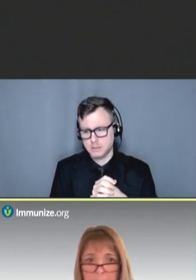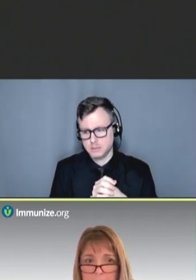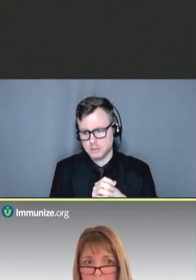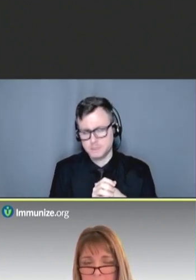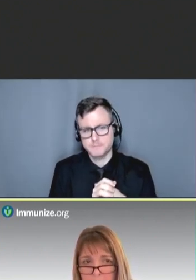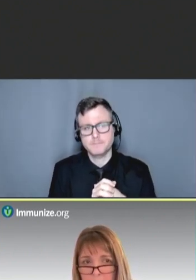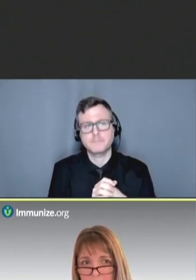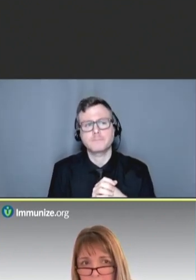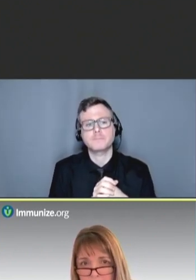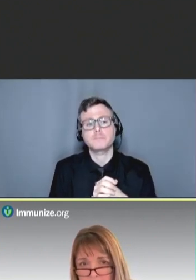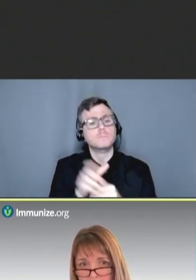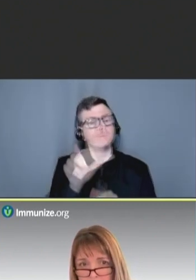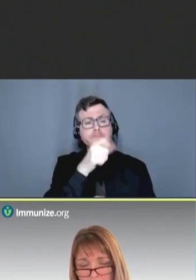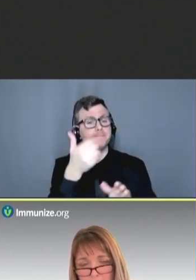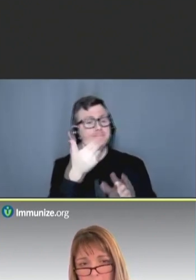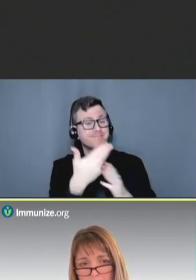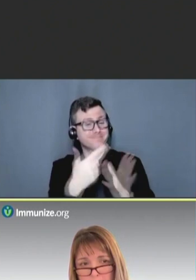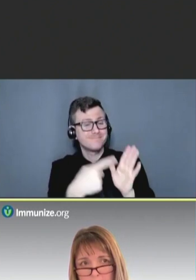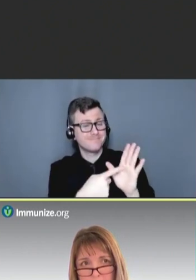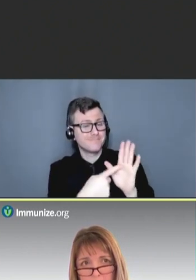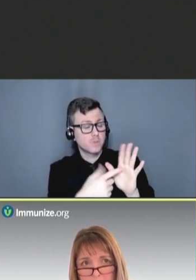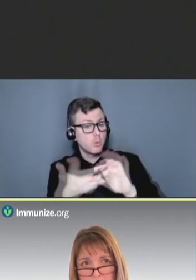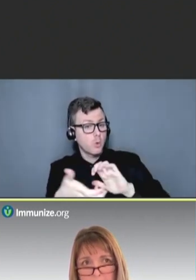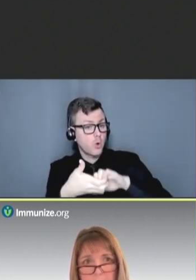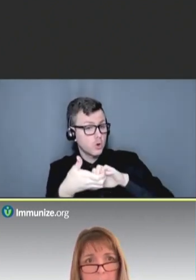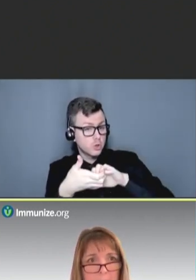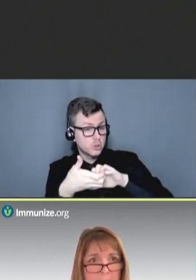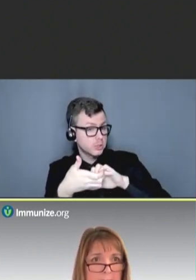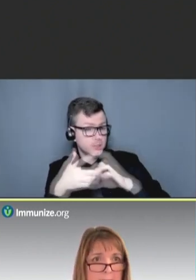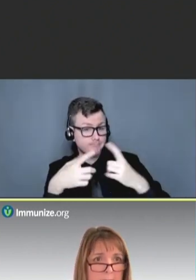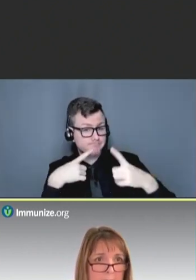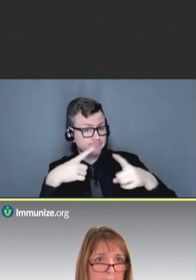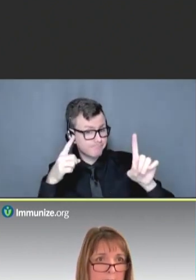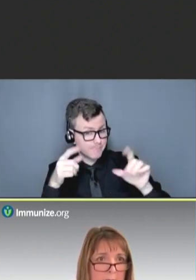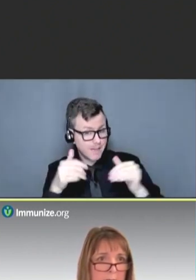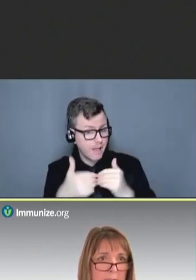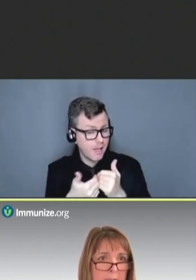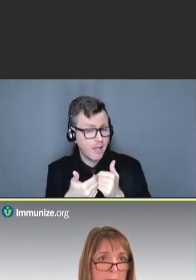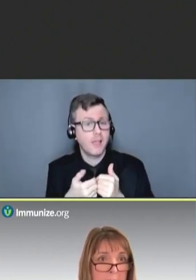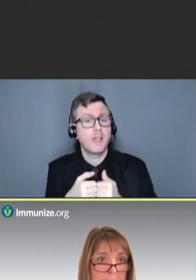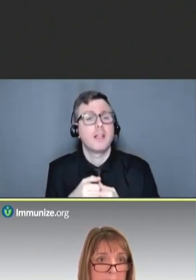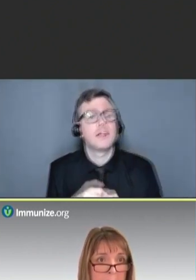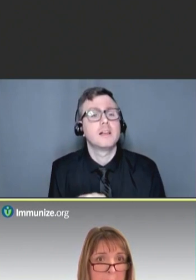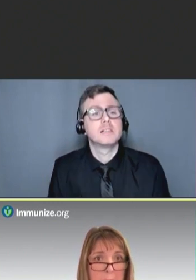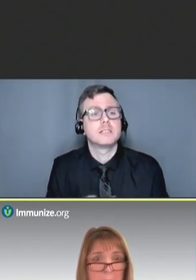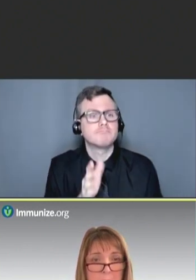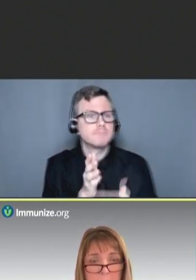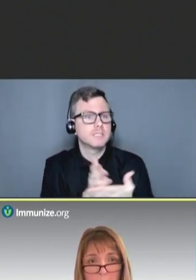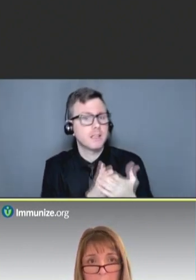Another example of how this partnership has worked, is that some of The Summit members